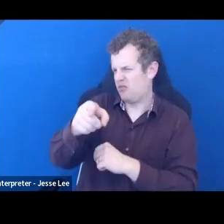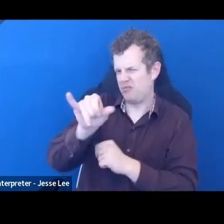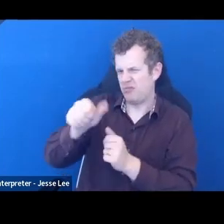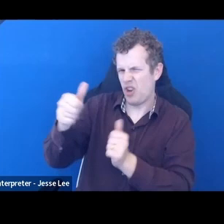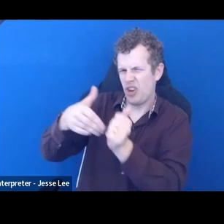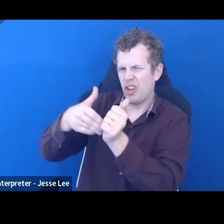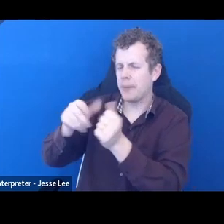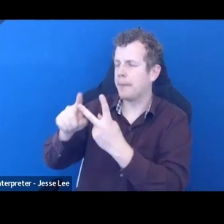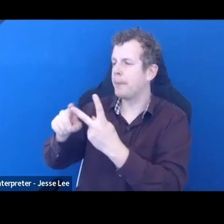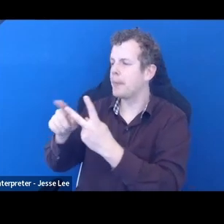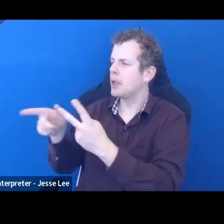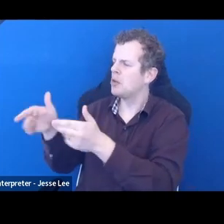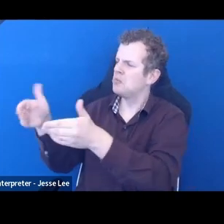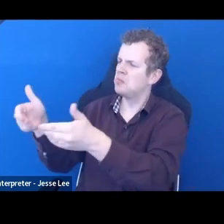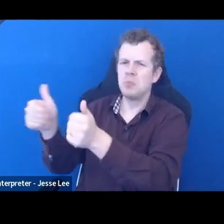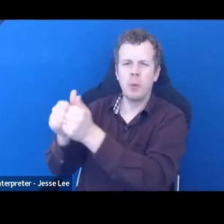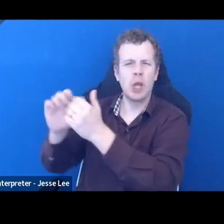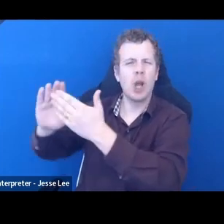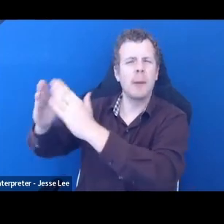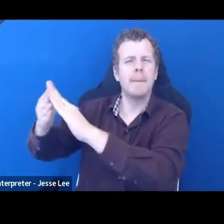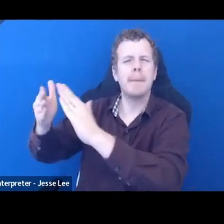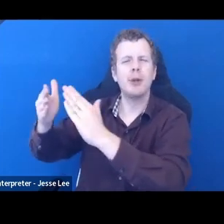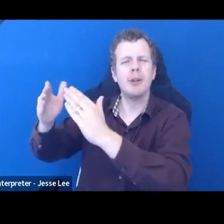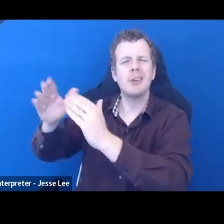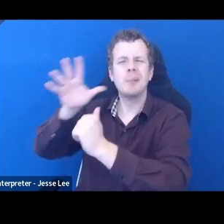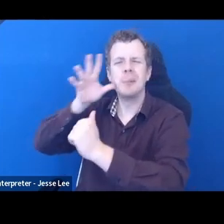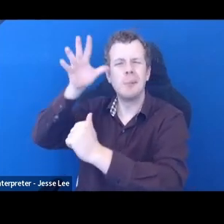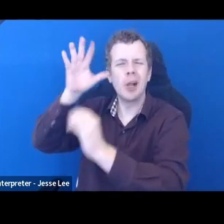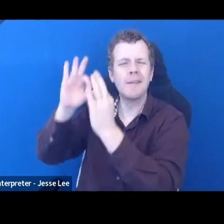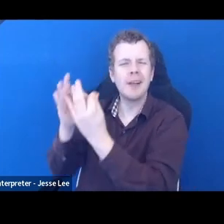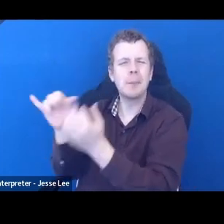who have gone through, or are going through similar - similar situations.